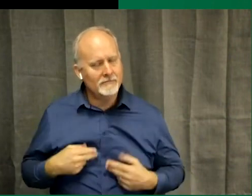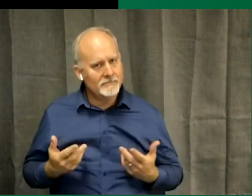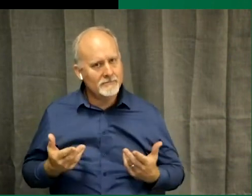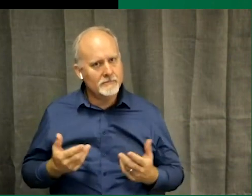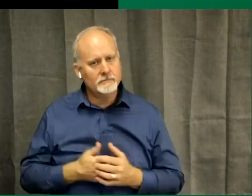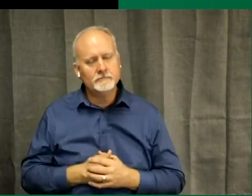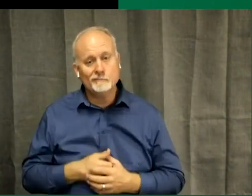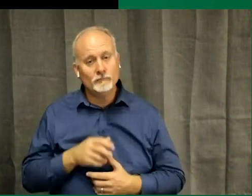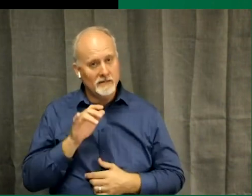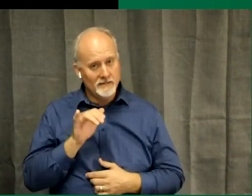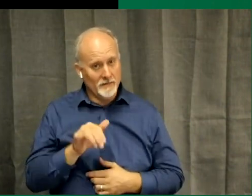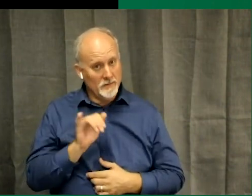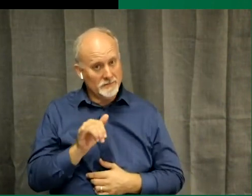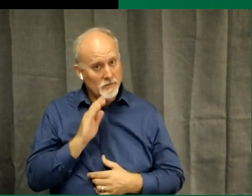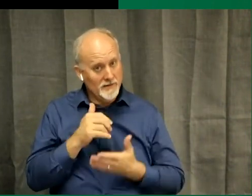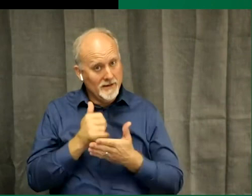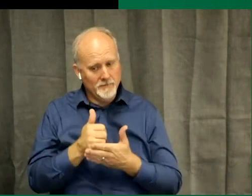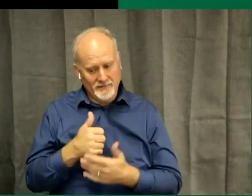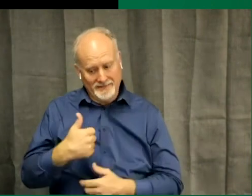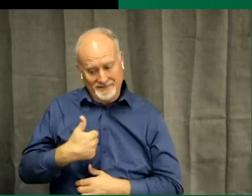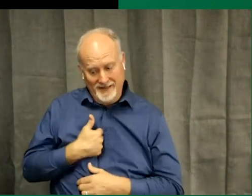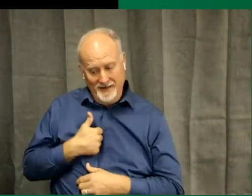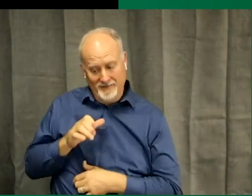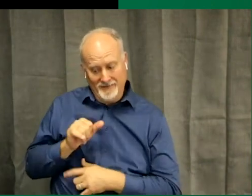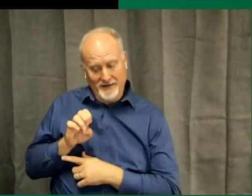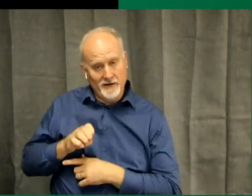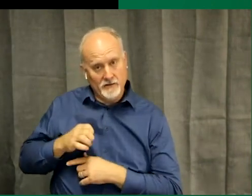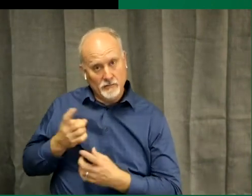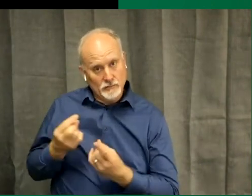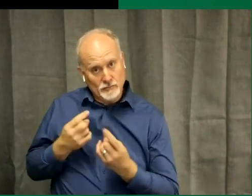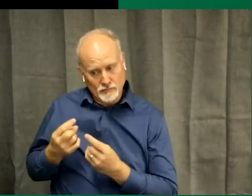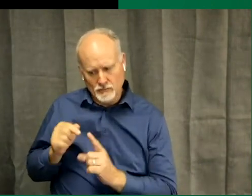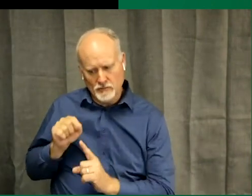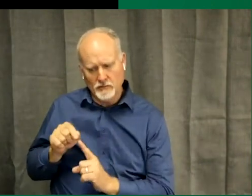helped it where by having self-care activities you're able to not only manage your own mental